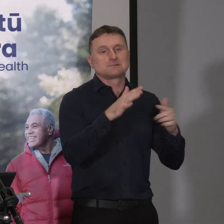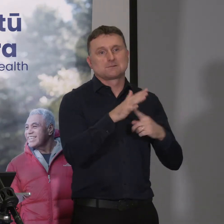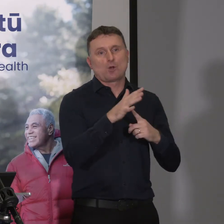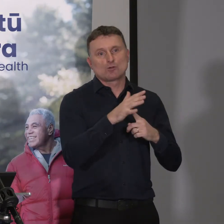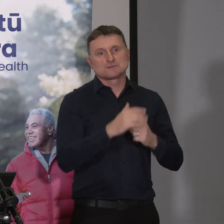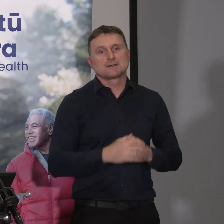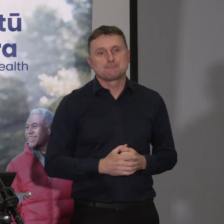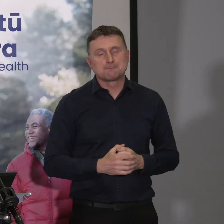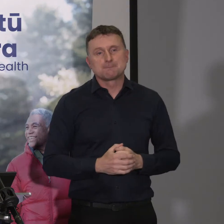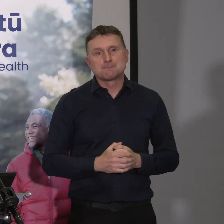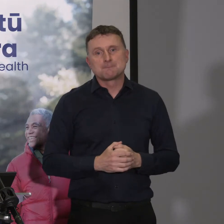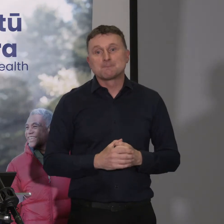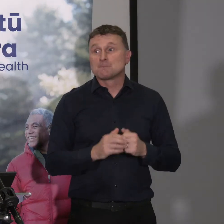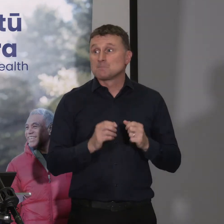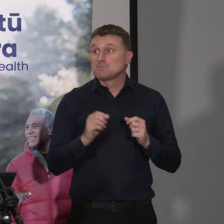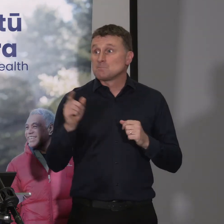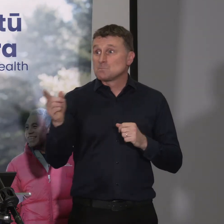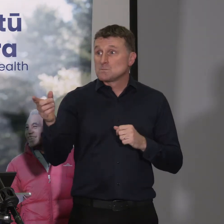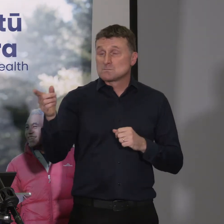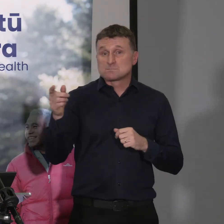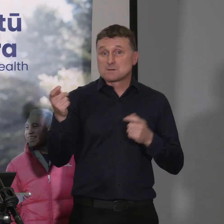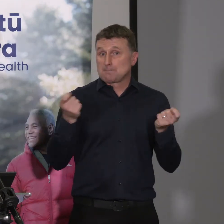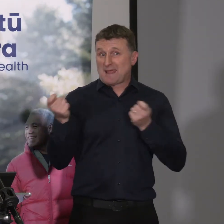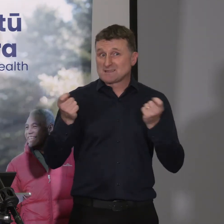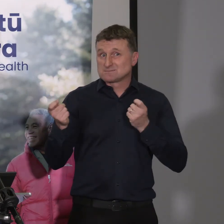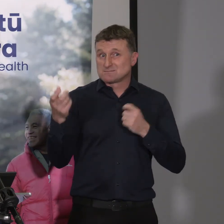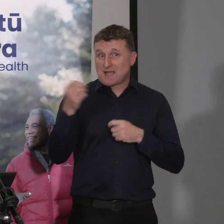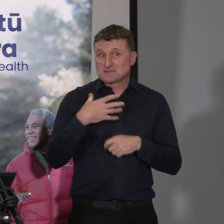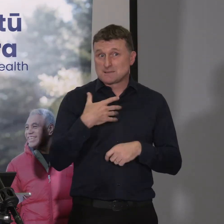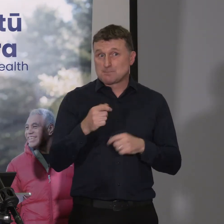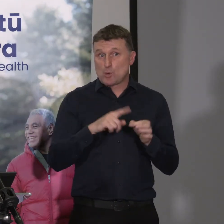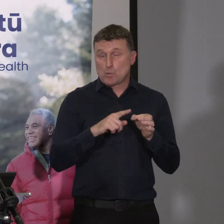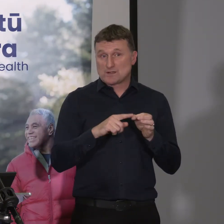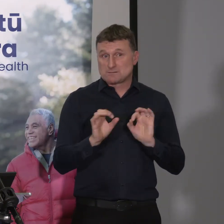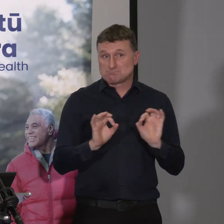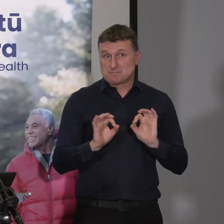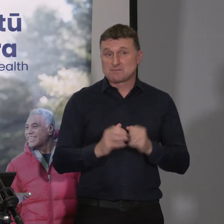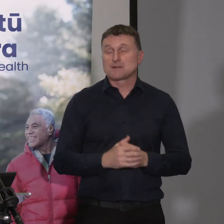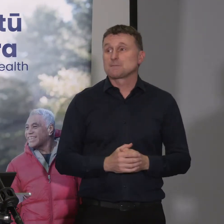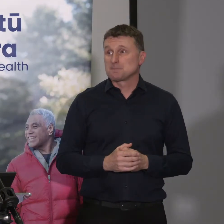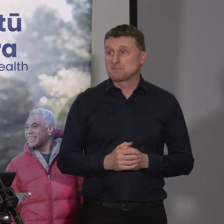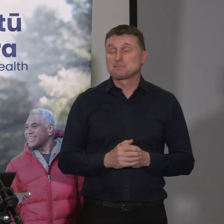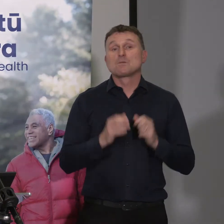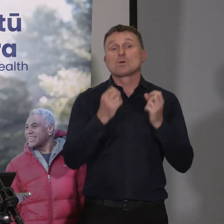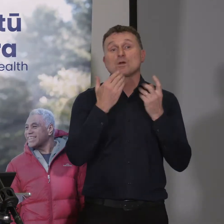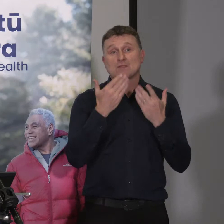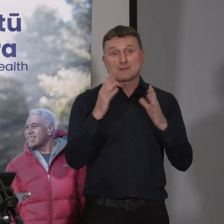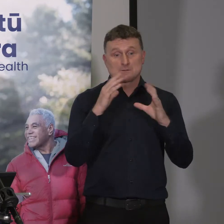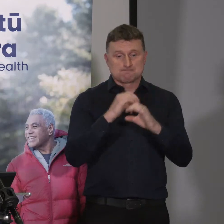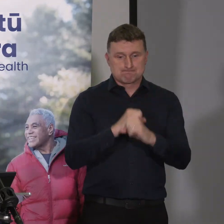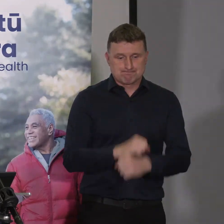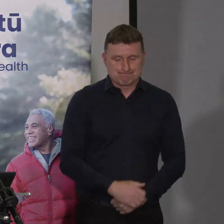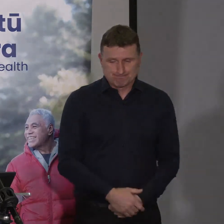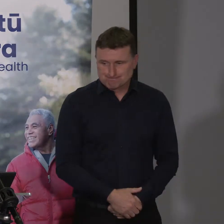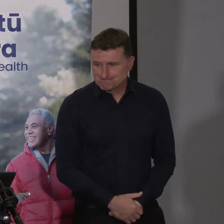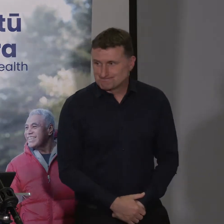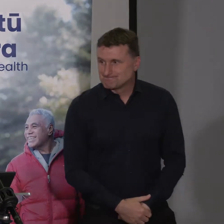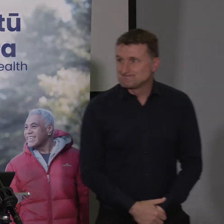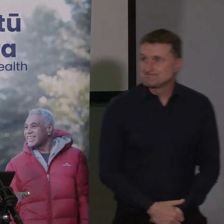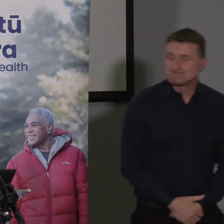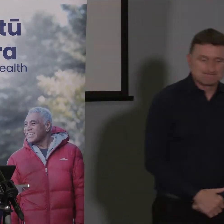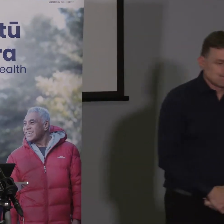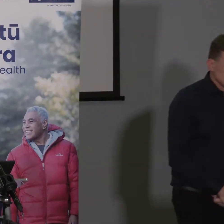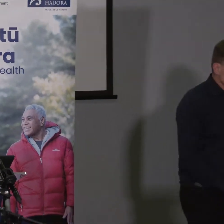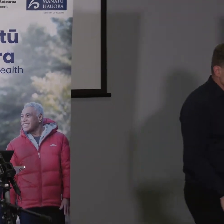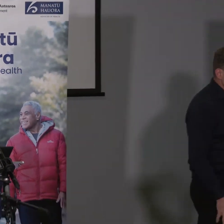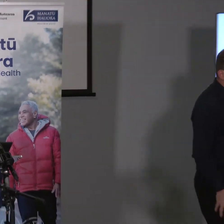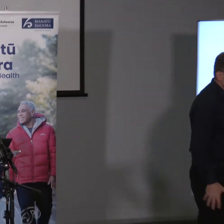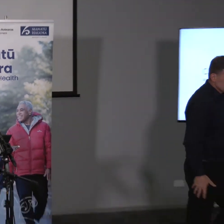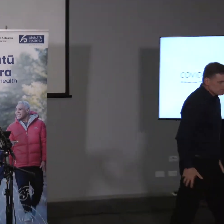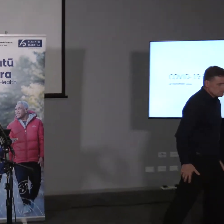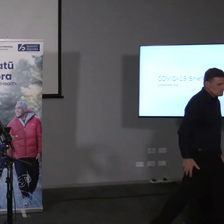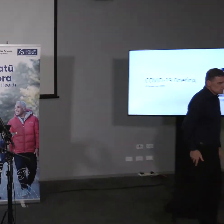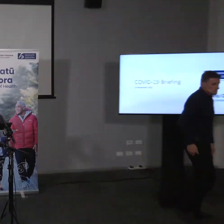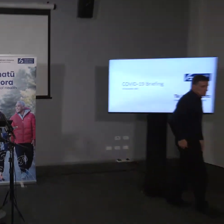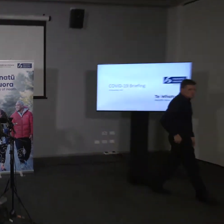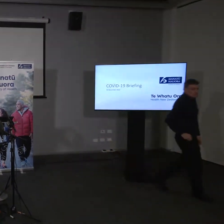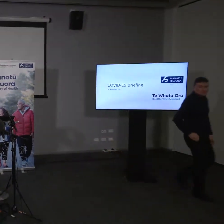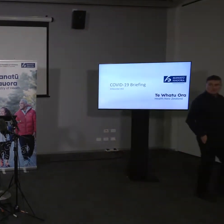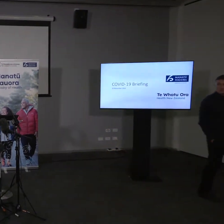up what clinical acuity.